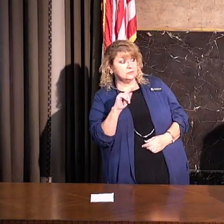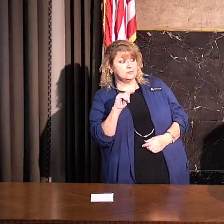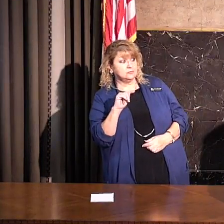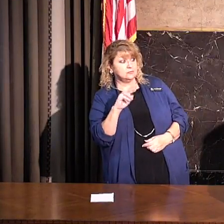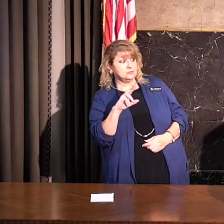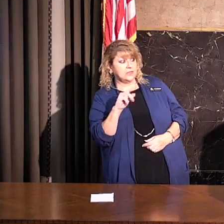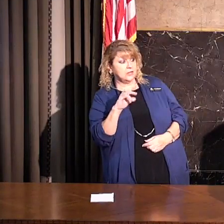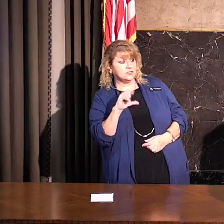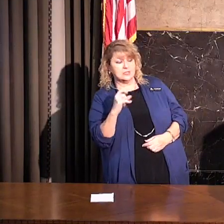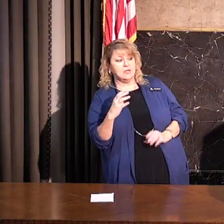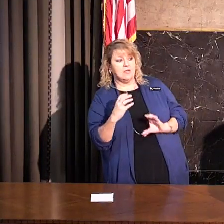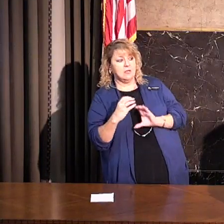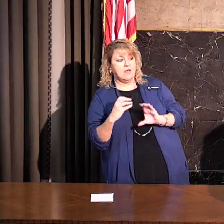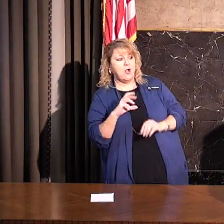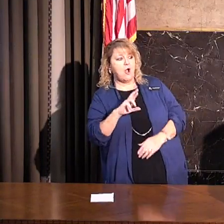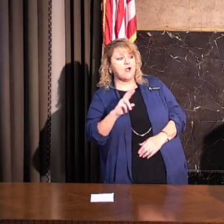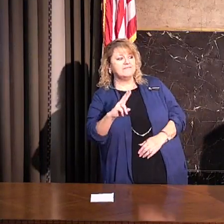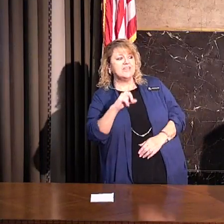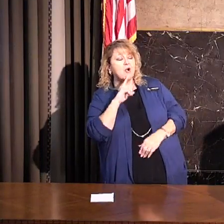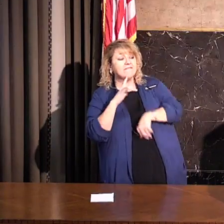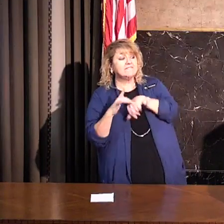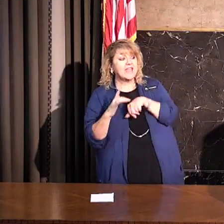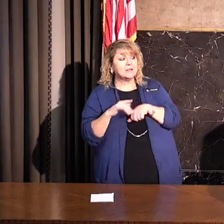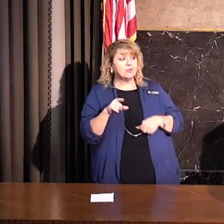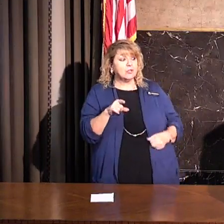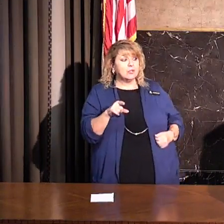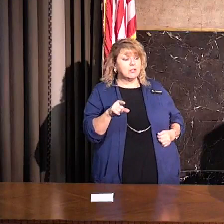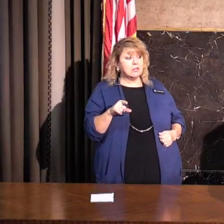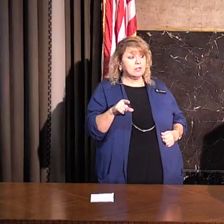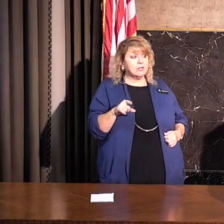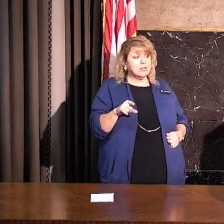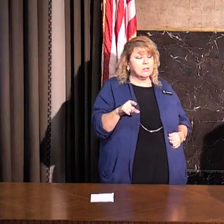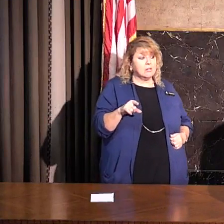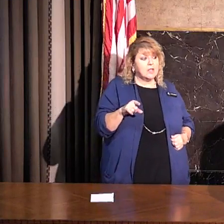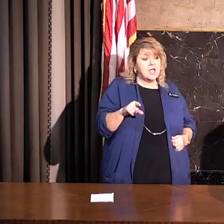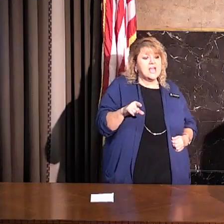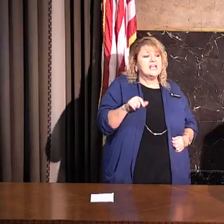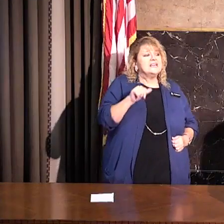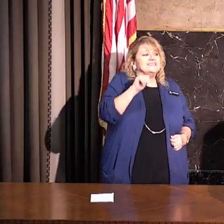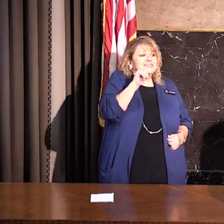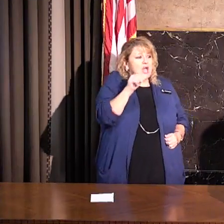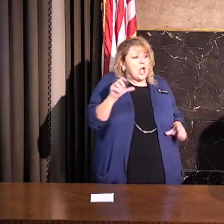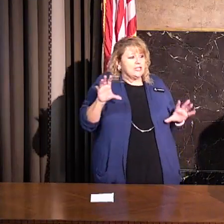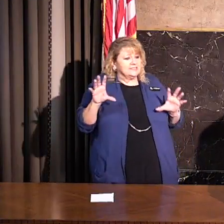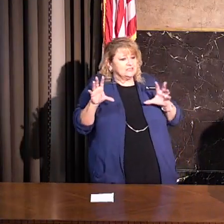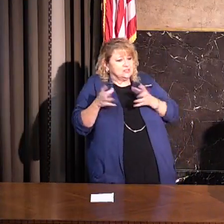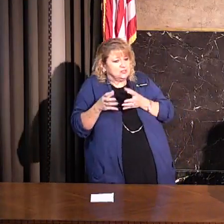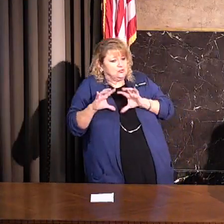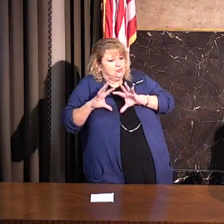because travel trailers are available under non congregate